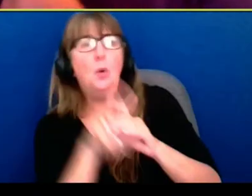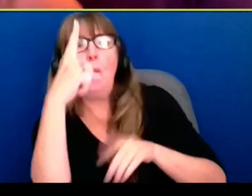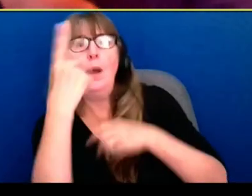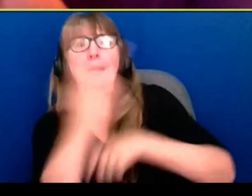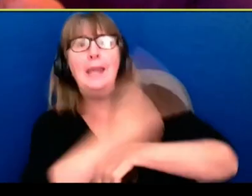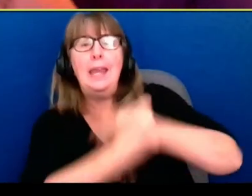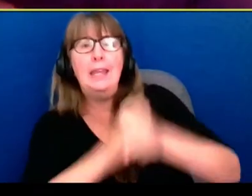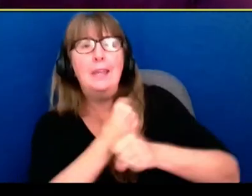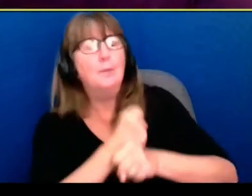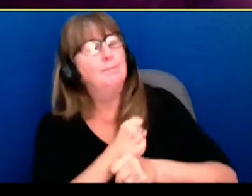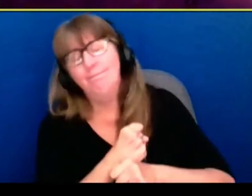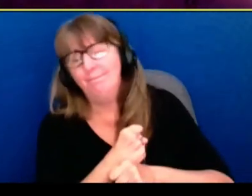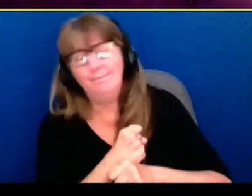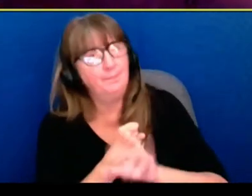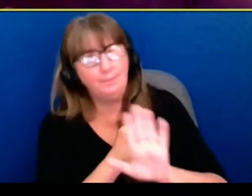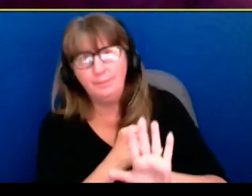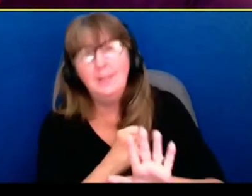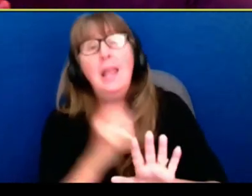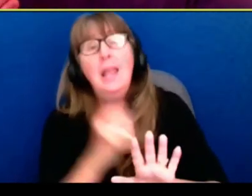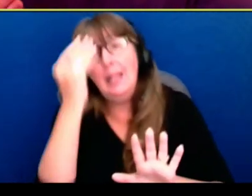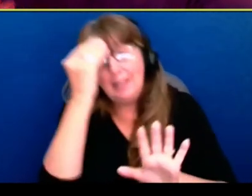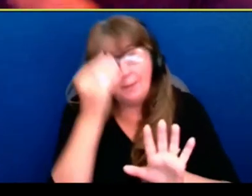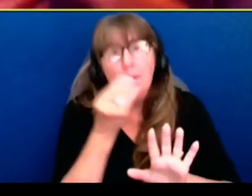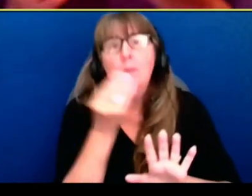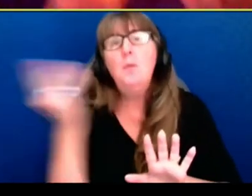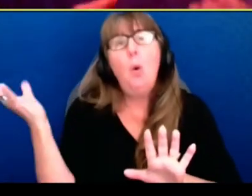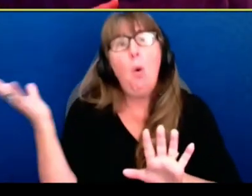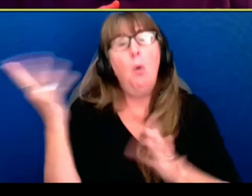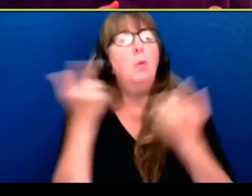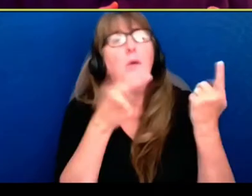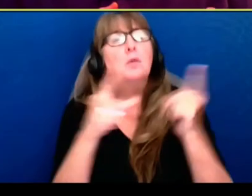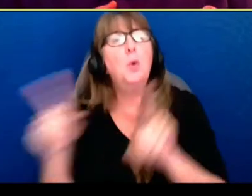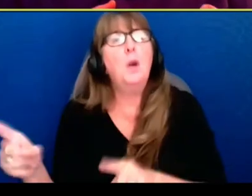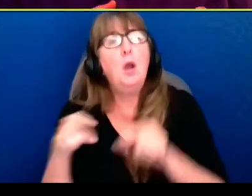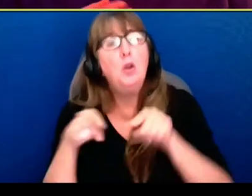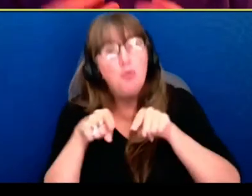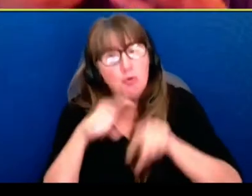Let them know what's going on during the year. Get their input.